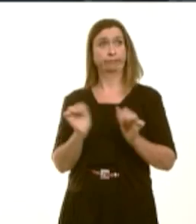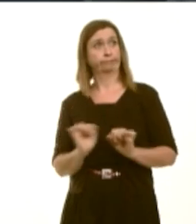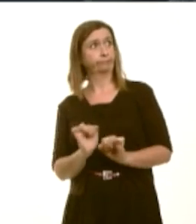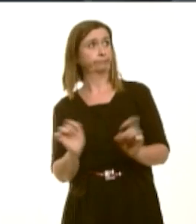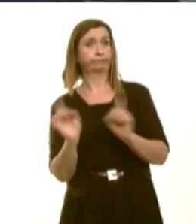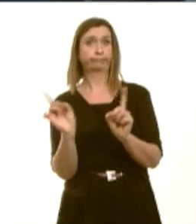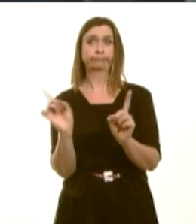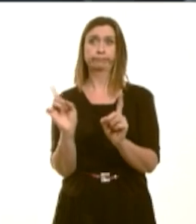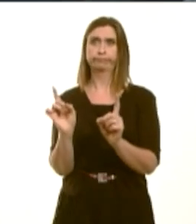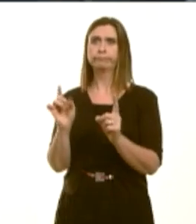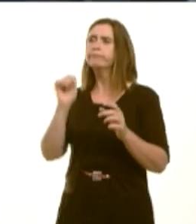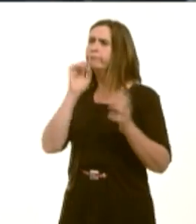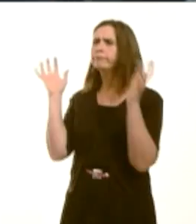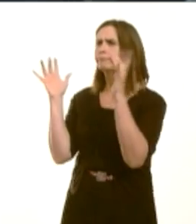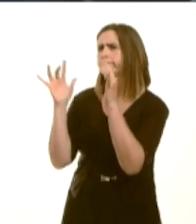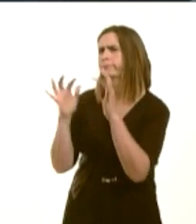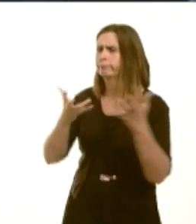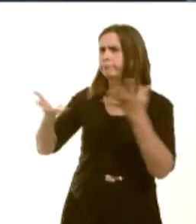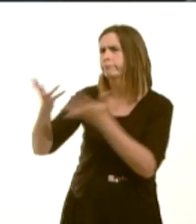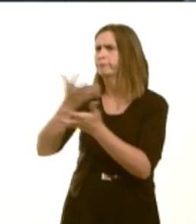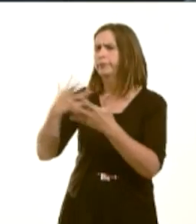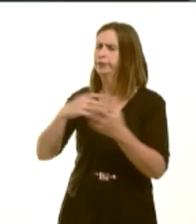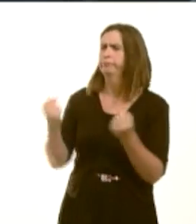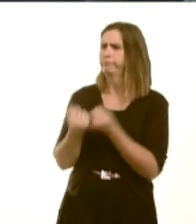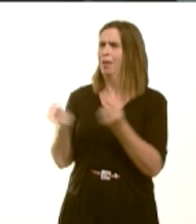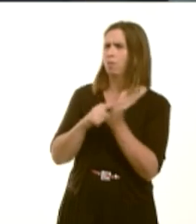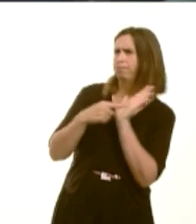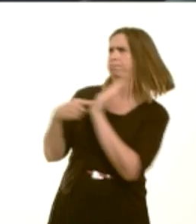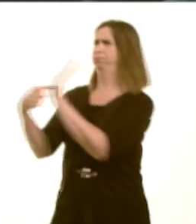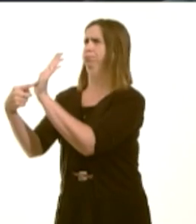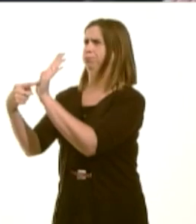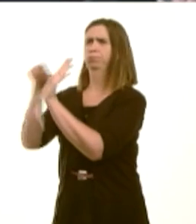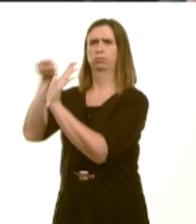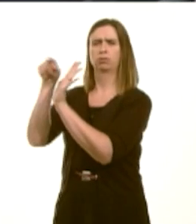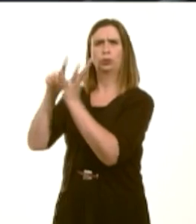is gathering together to make the strongest possible case to the UK Government, in terms